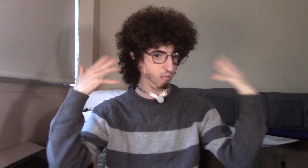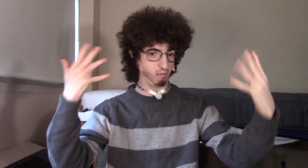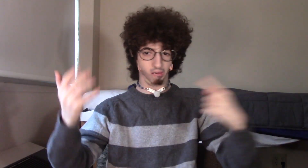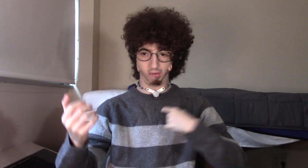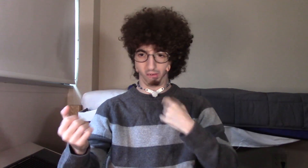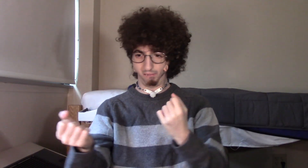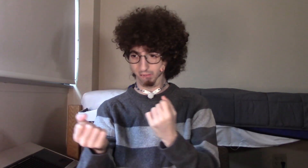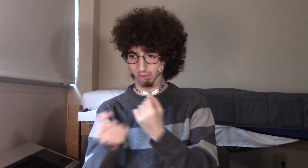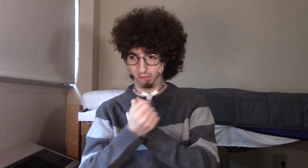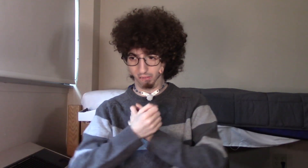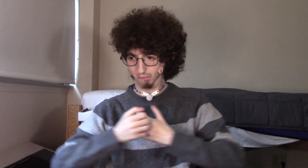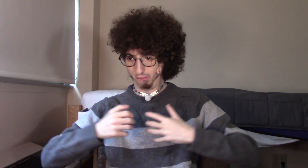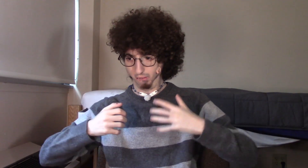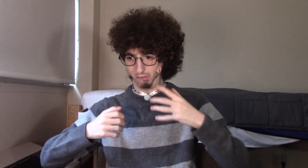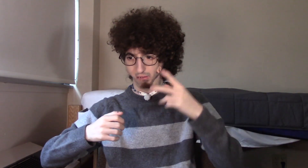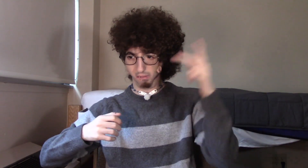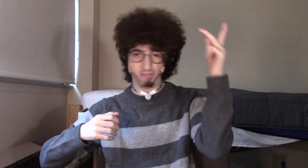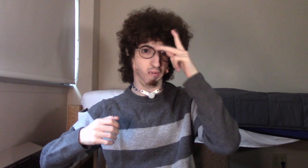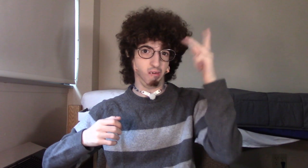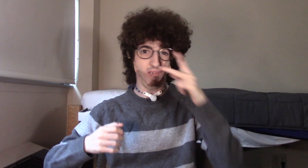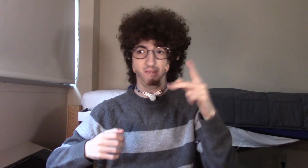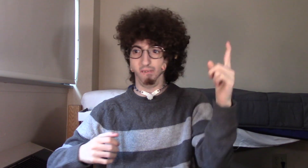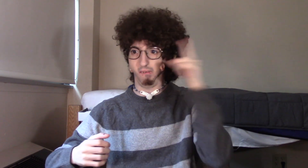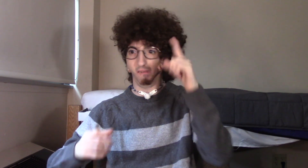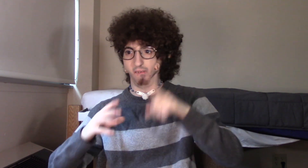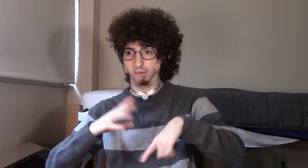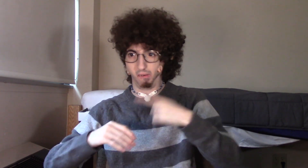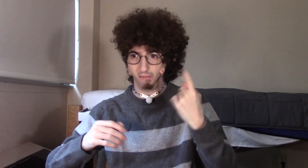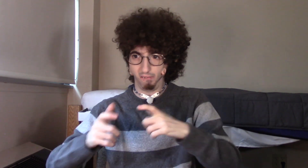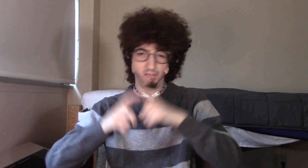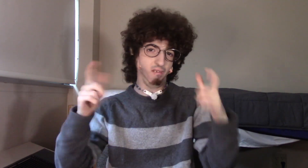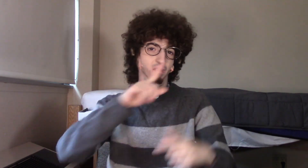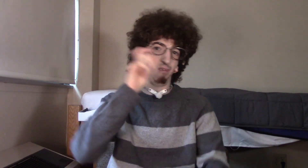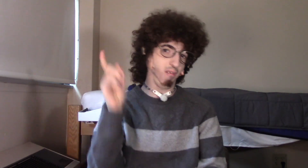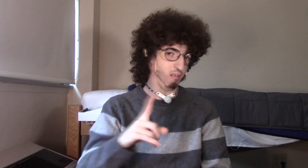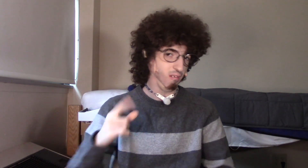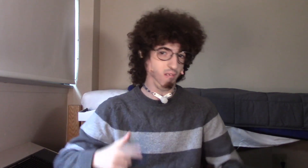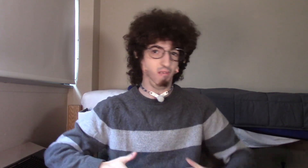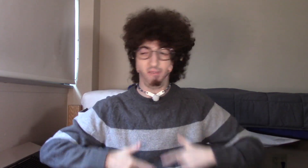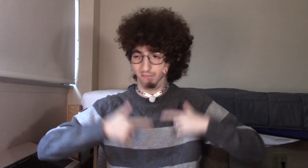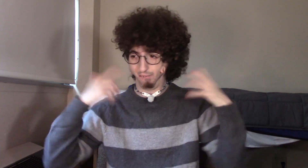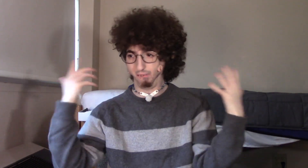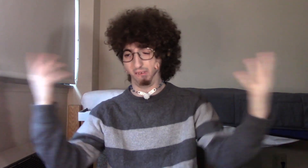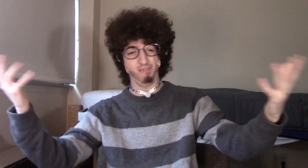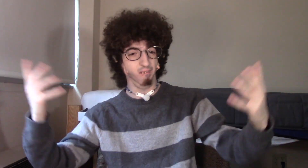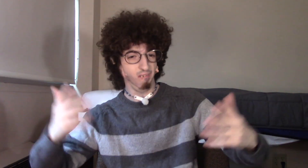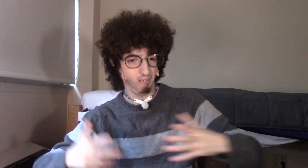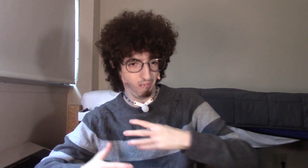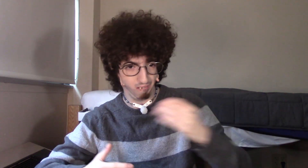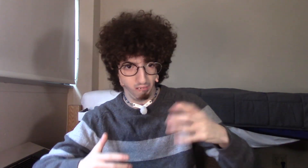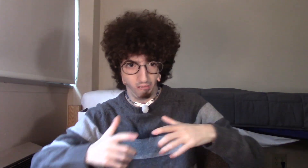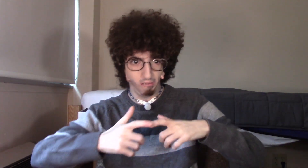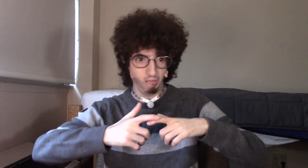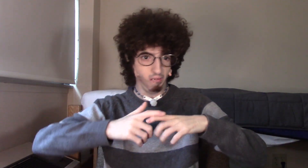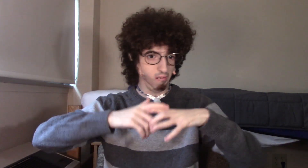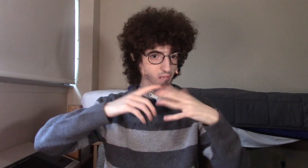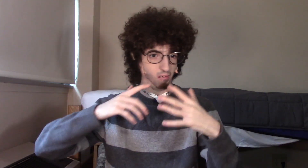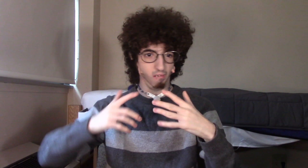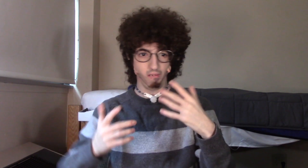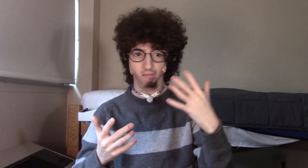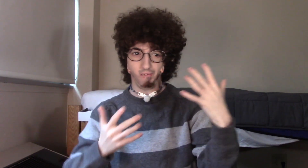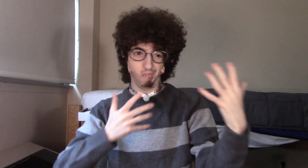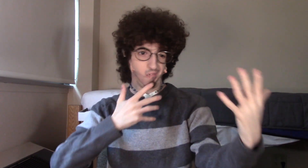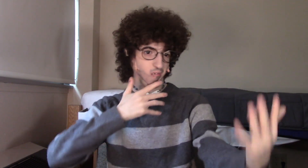Like I love philosophy, thinking about the big questions of life